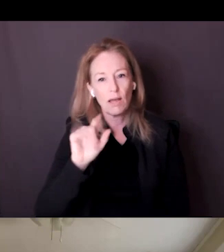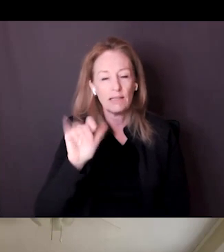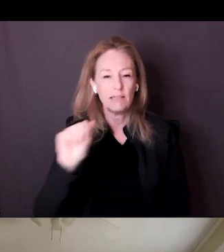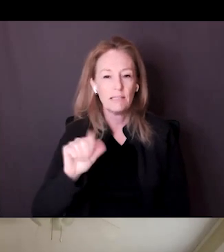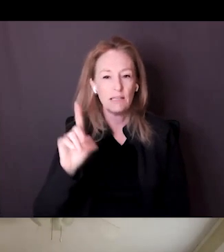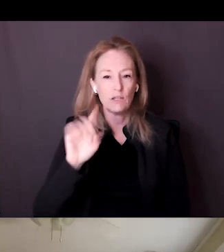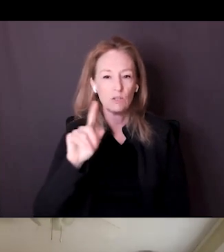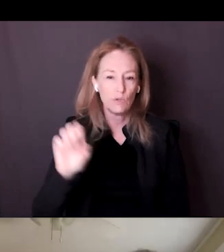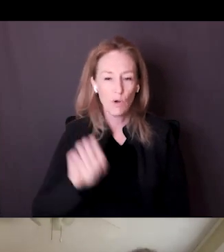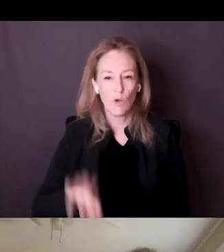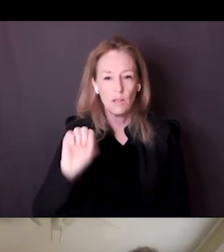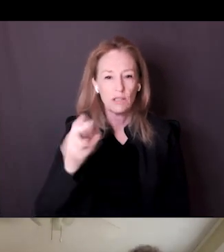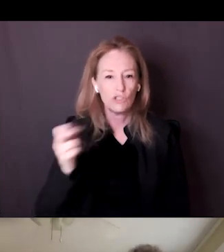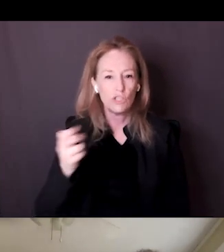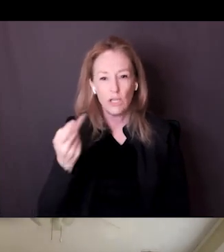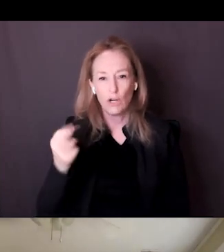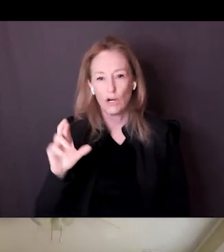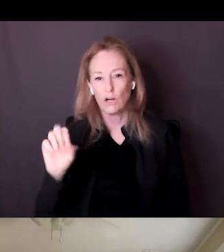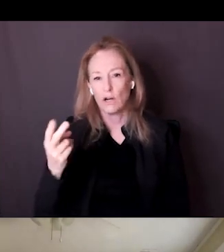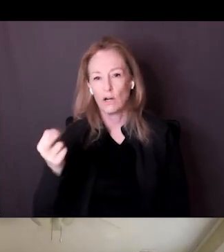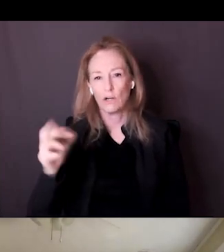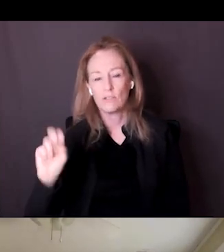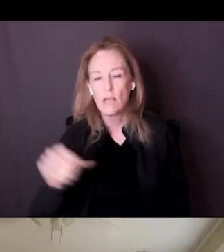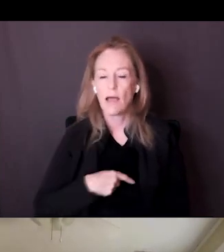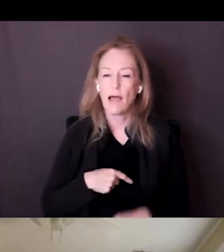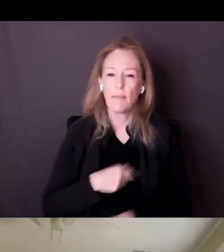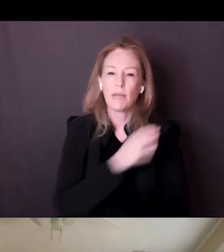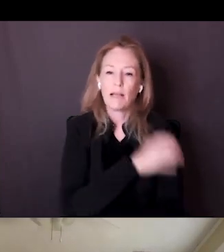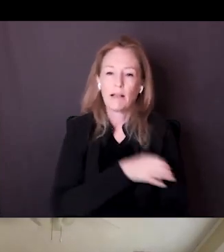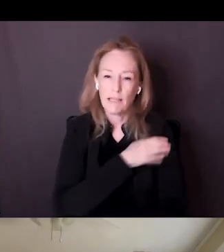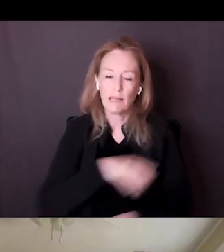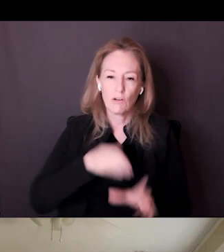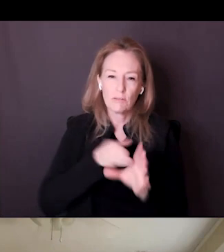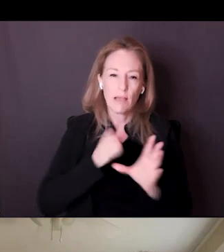AM A CLINICAL PSYCHOLOGIST. BEFORE I JUMP INTO THE PRESENTATION,